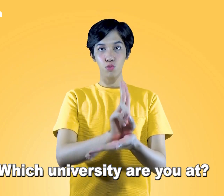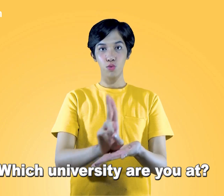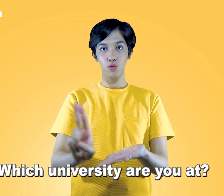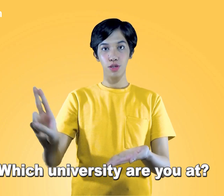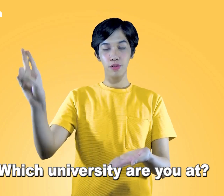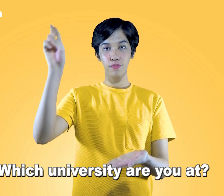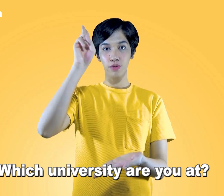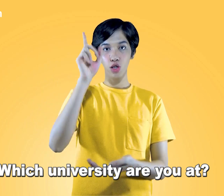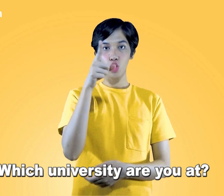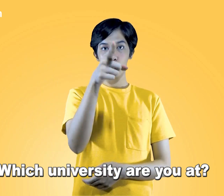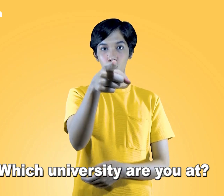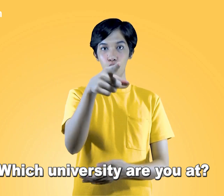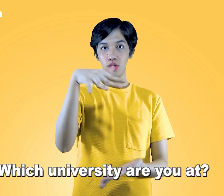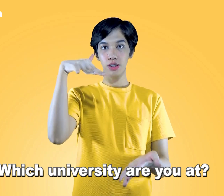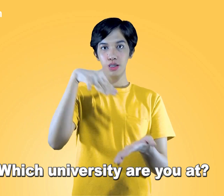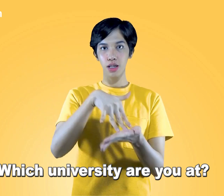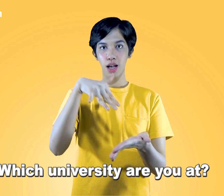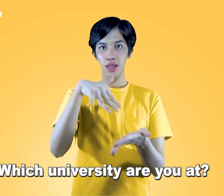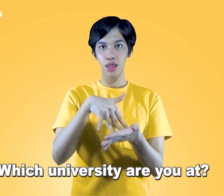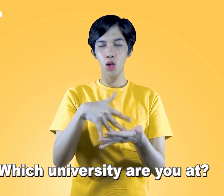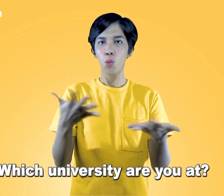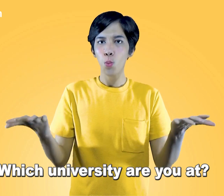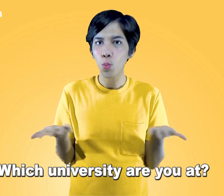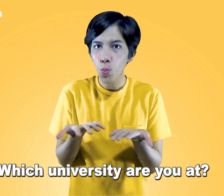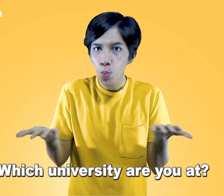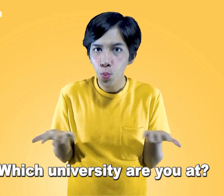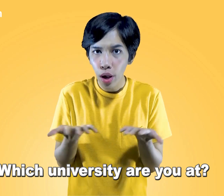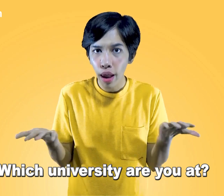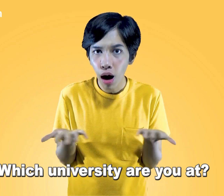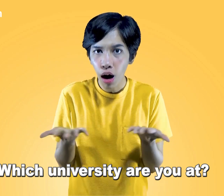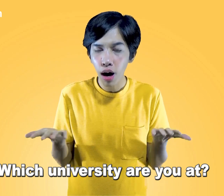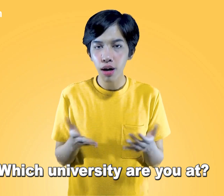Which university are you at?